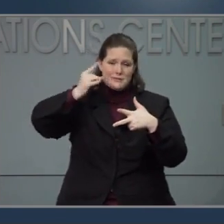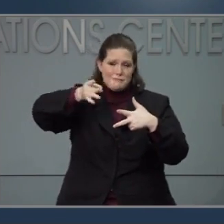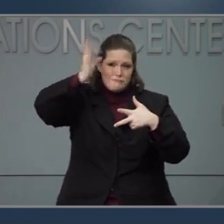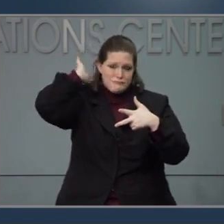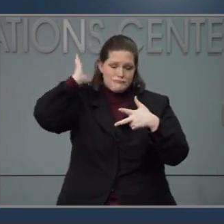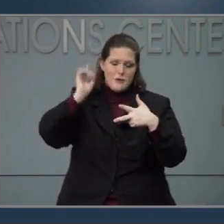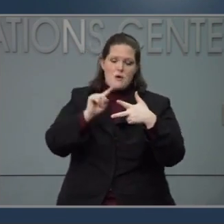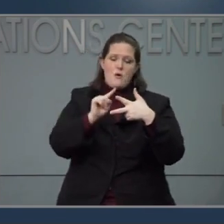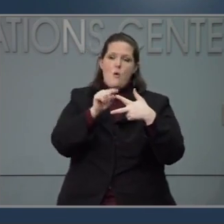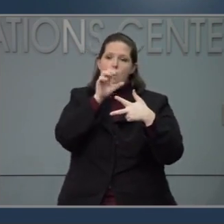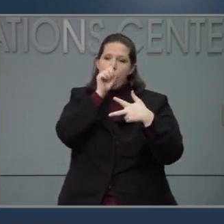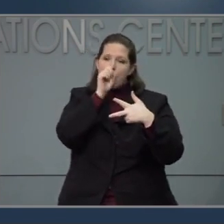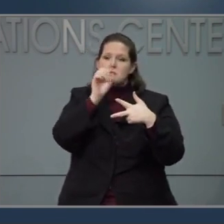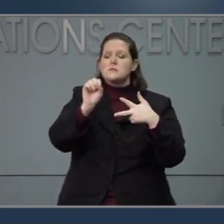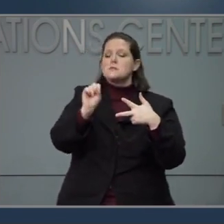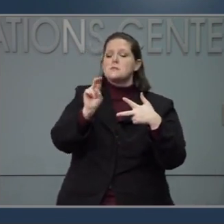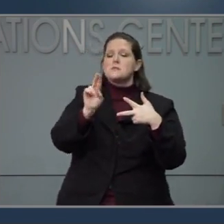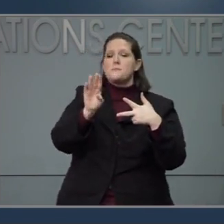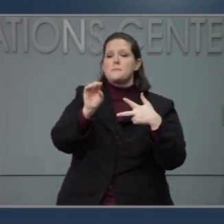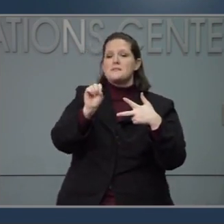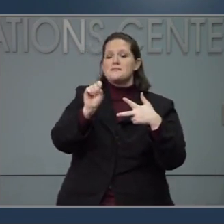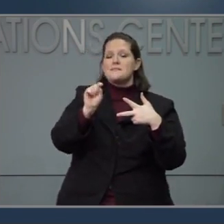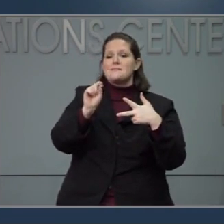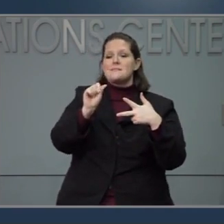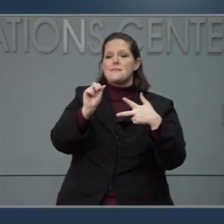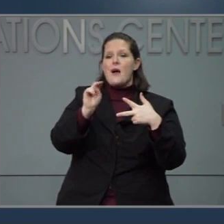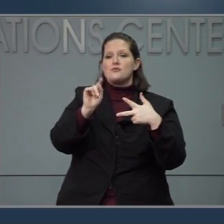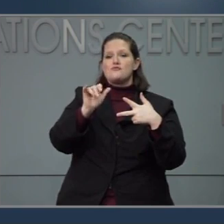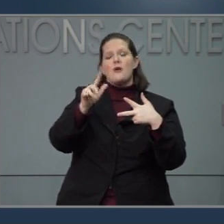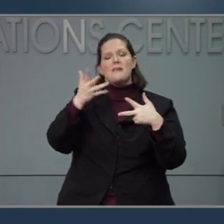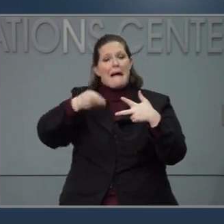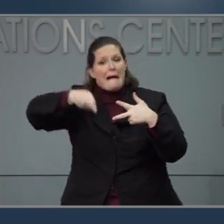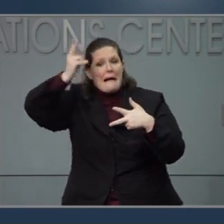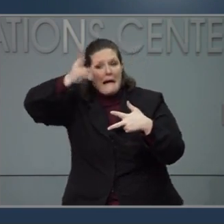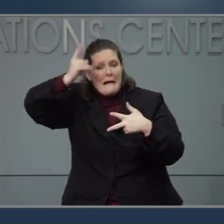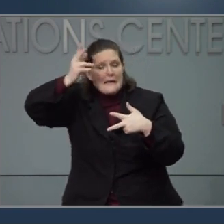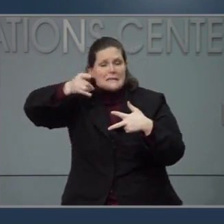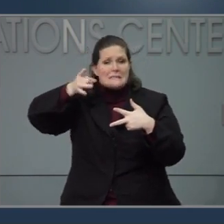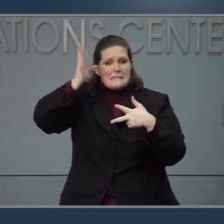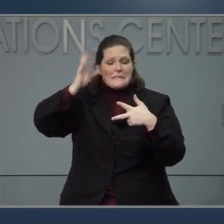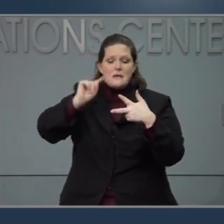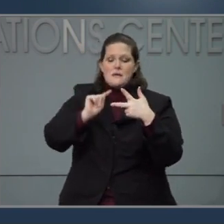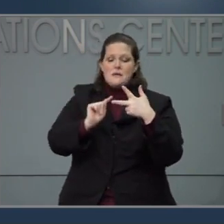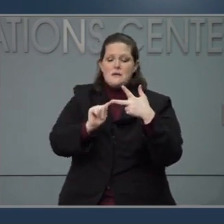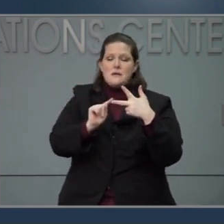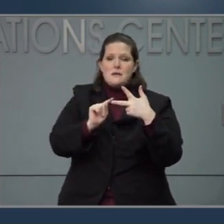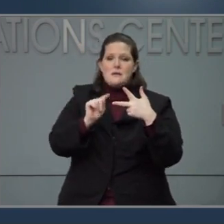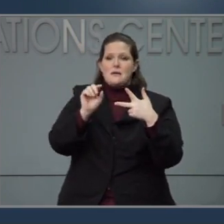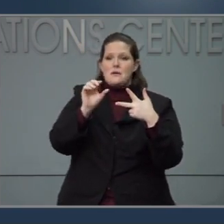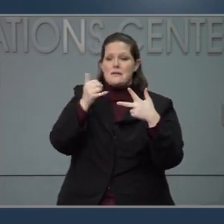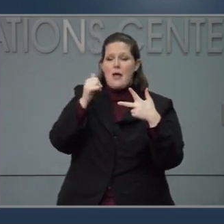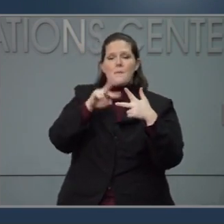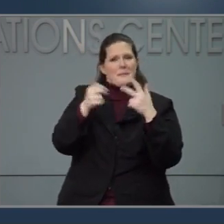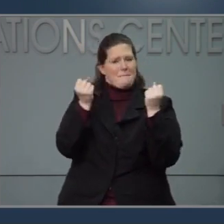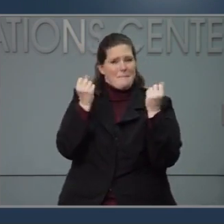IMPACT. RED IS CRITICAL. ORANGES SUBSTANTIAL.